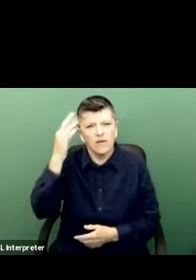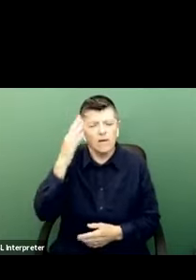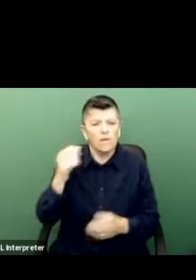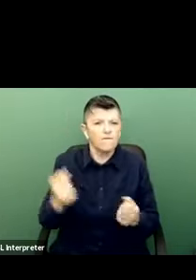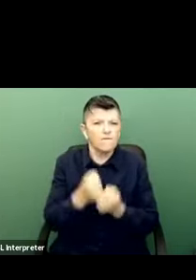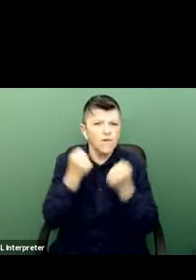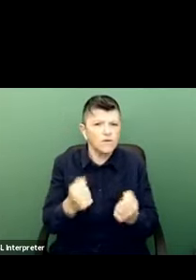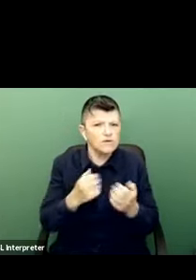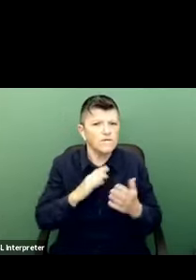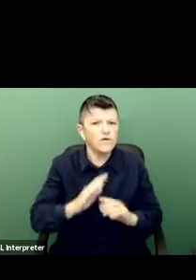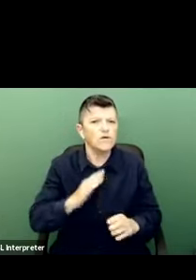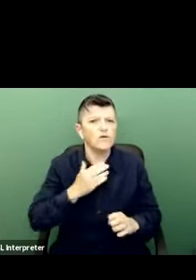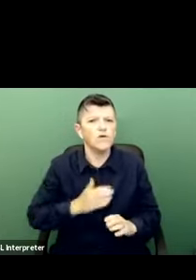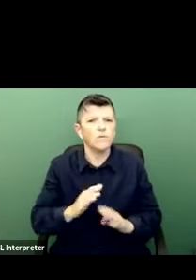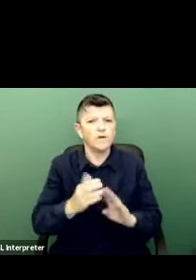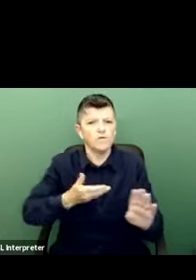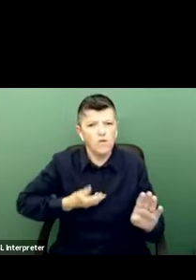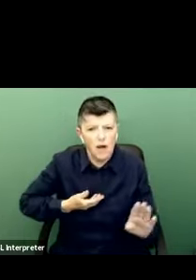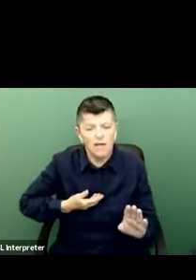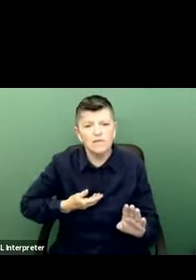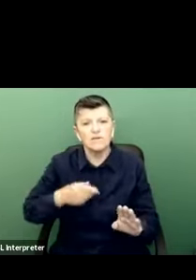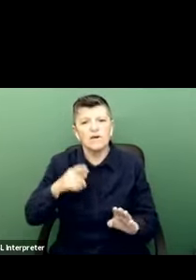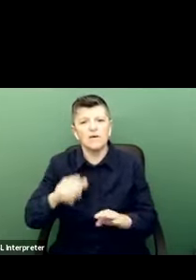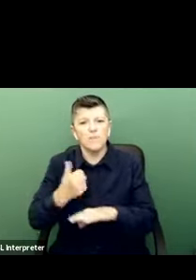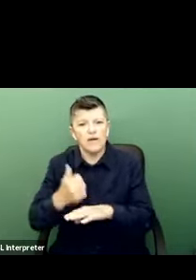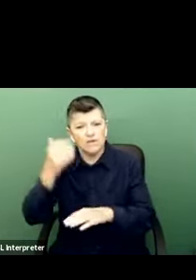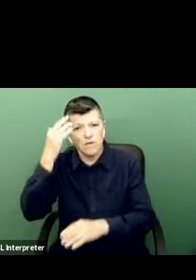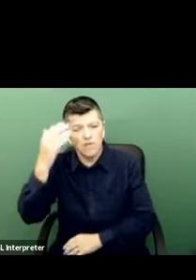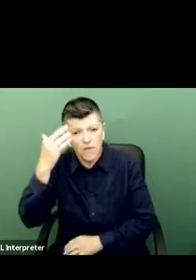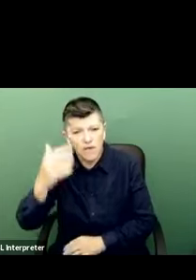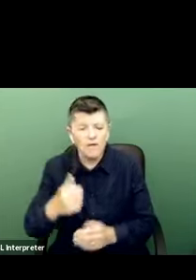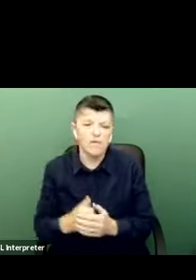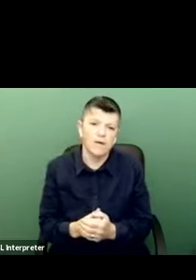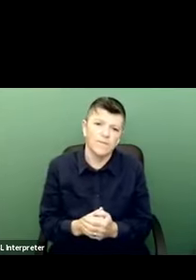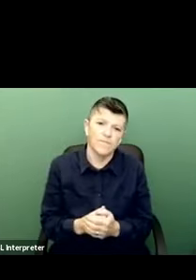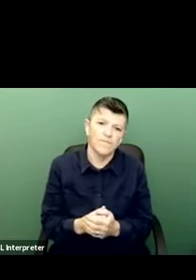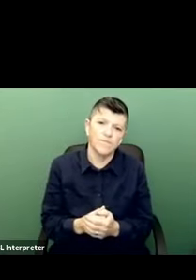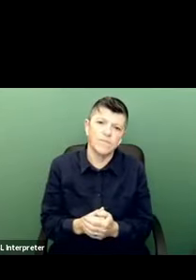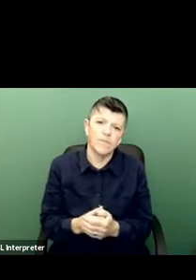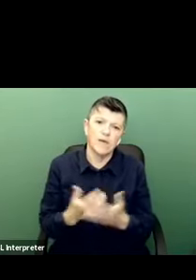others. The fact that invoking of the idea of human rights has set social